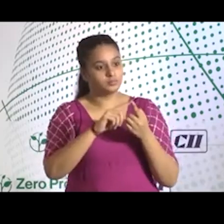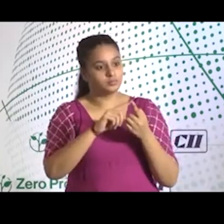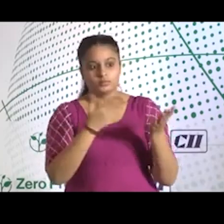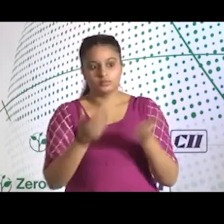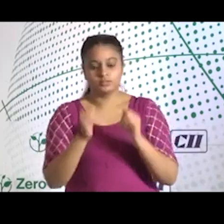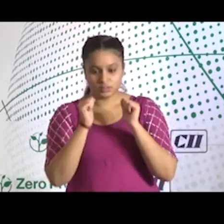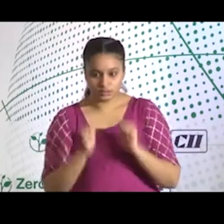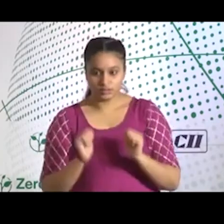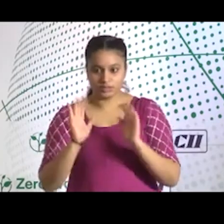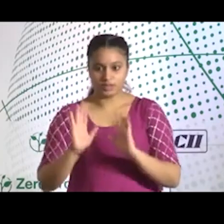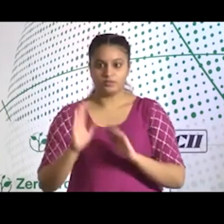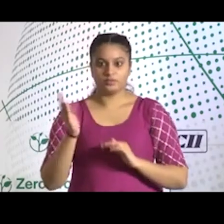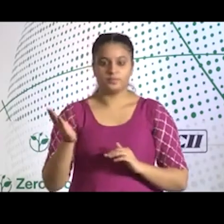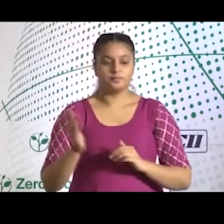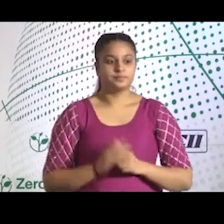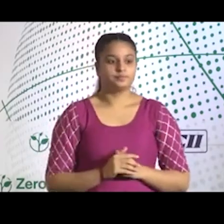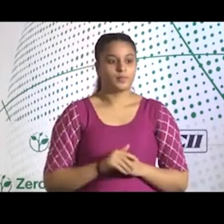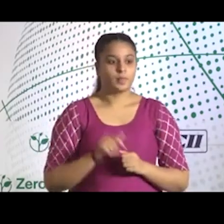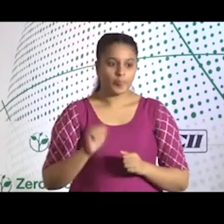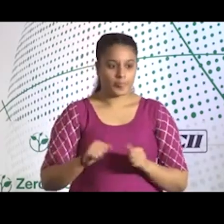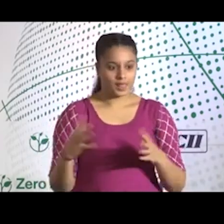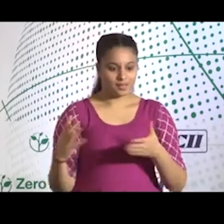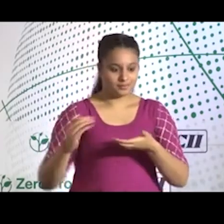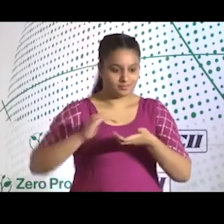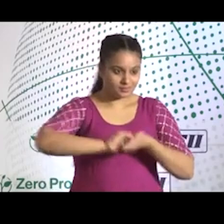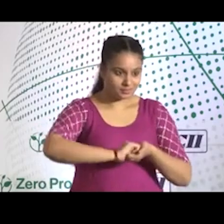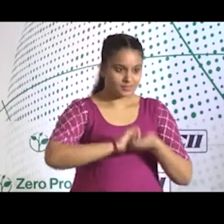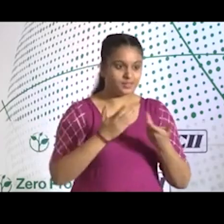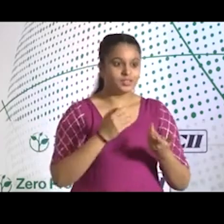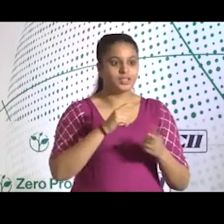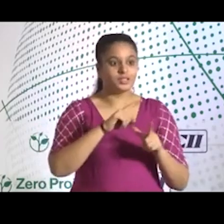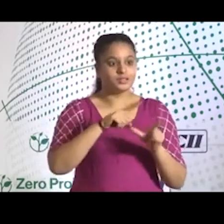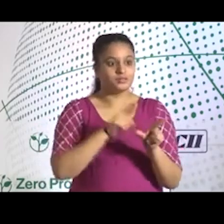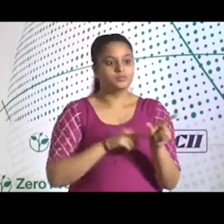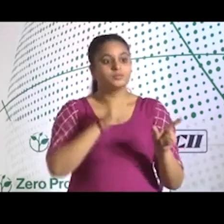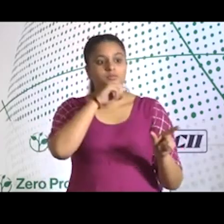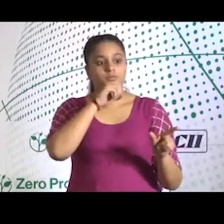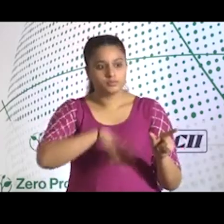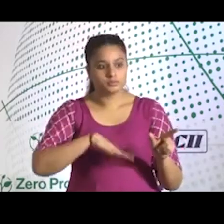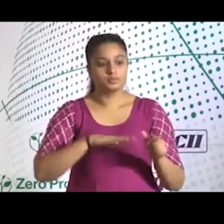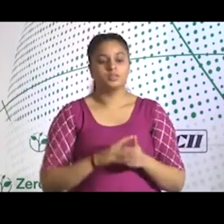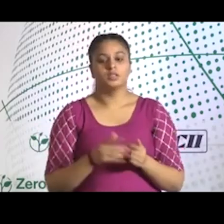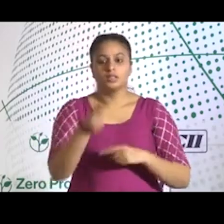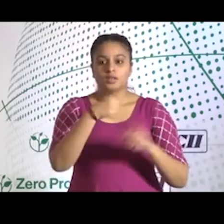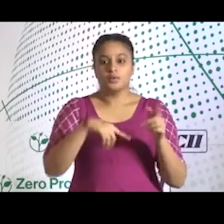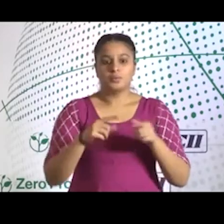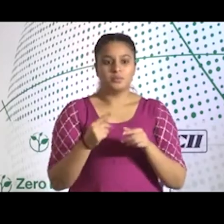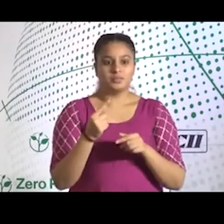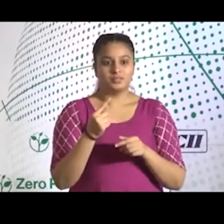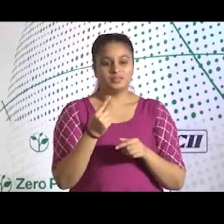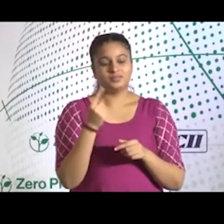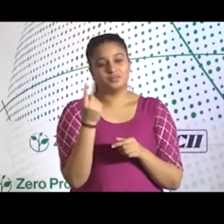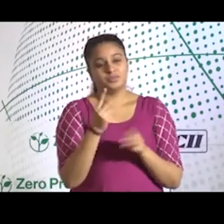We partnered with Youth for Job and we started this program. It's a very uniquely designed program.